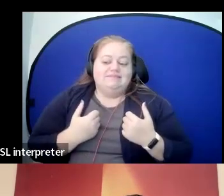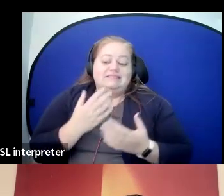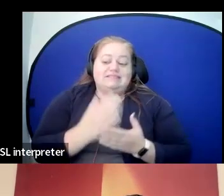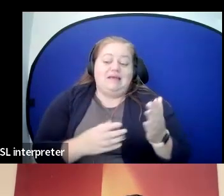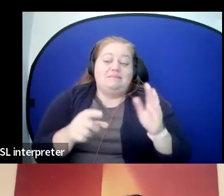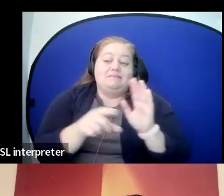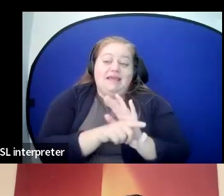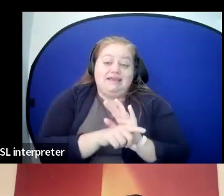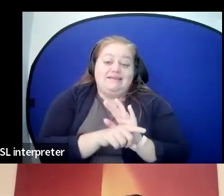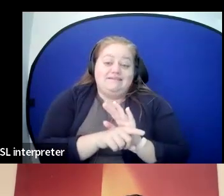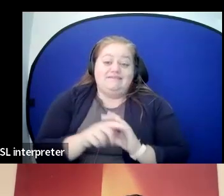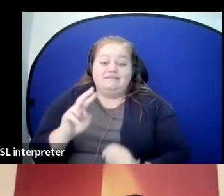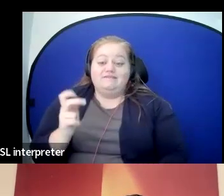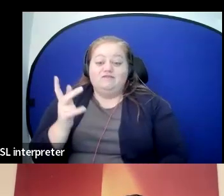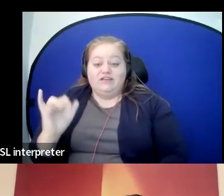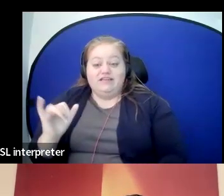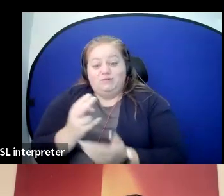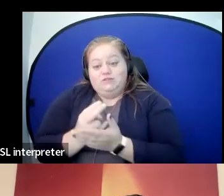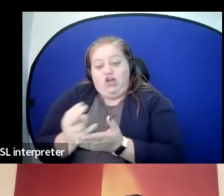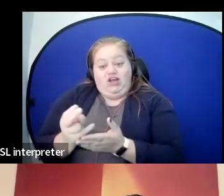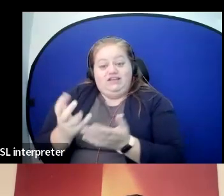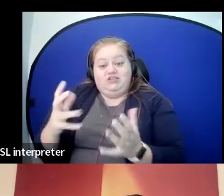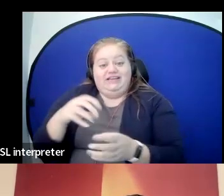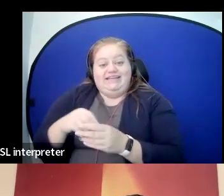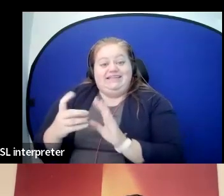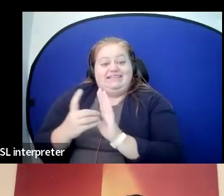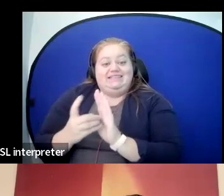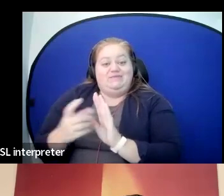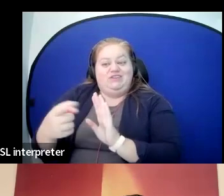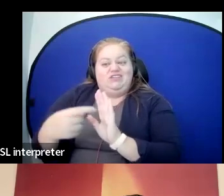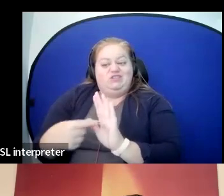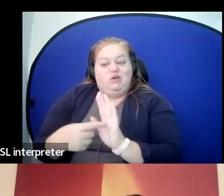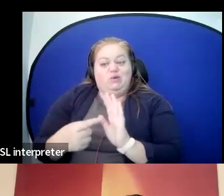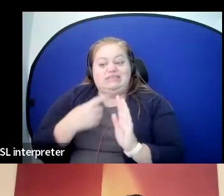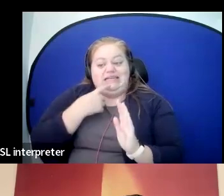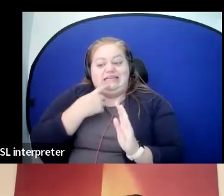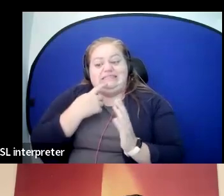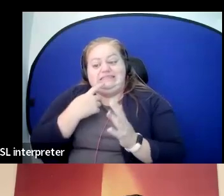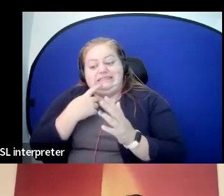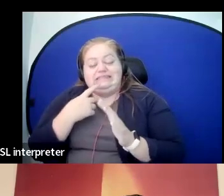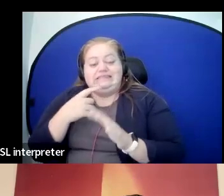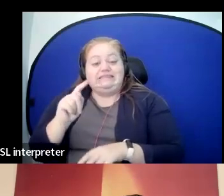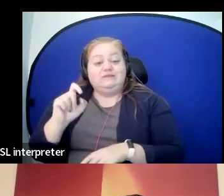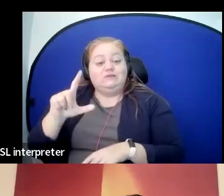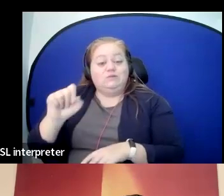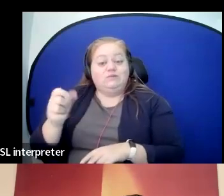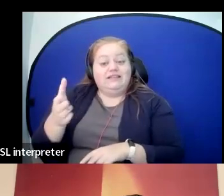Ricky actually was very honest in his demo in that sense, showing that, yes, the tools are-- the AI tools that we're